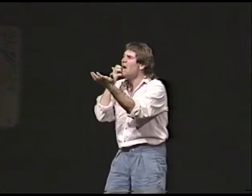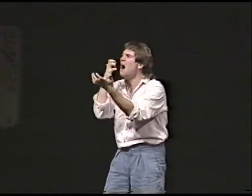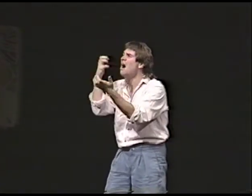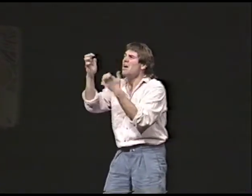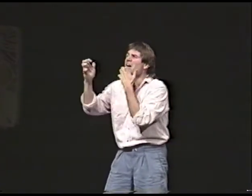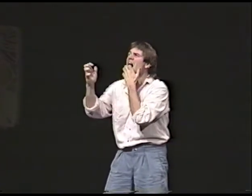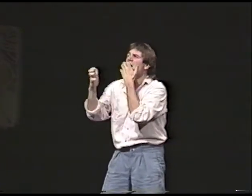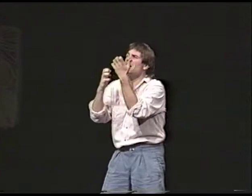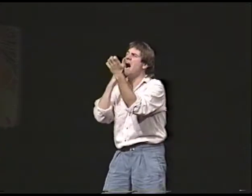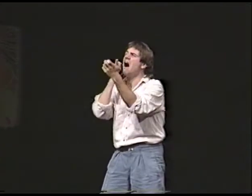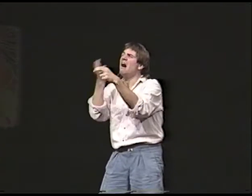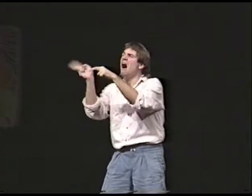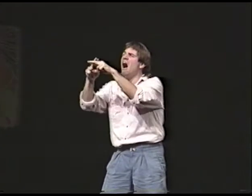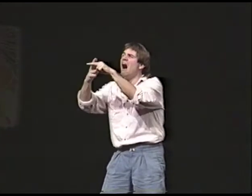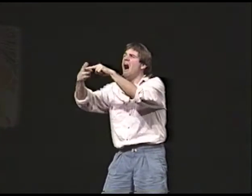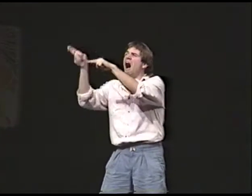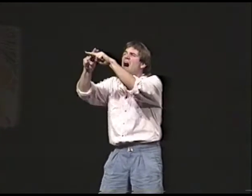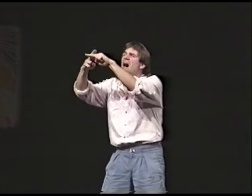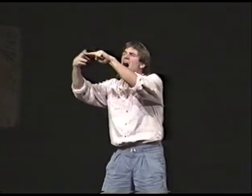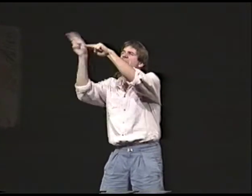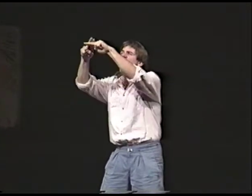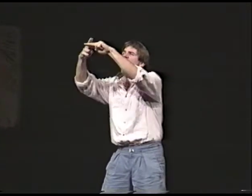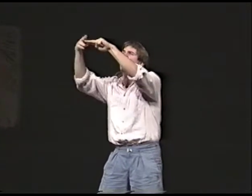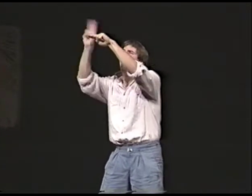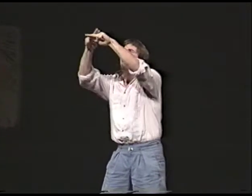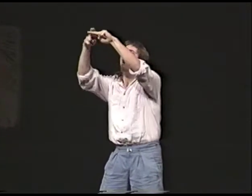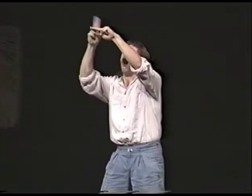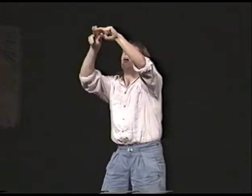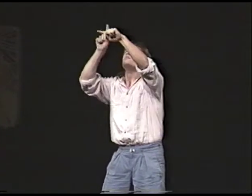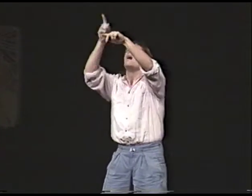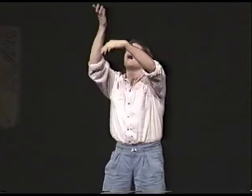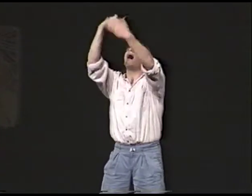Her people are suffering, the cries screaming up towards heaven.